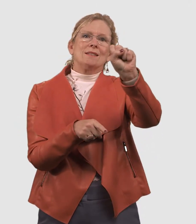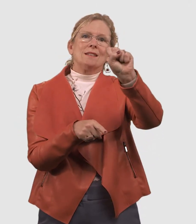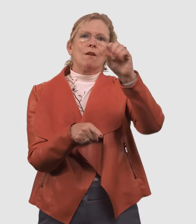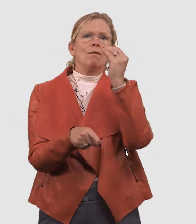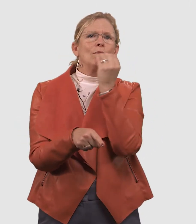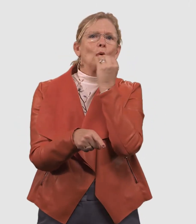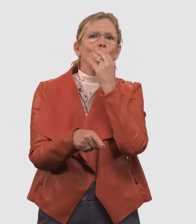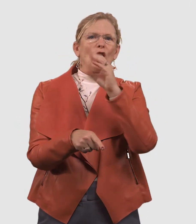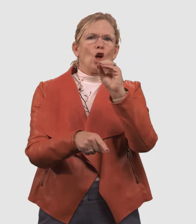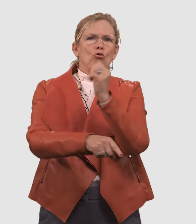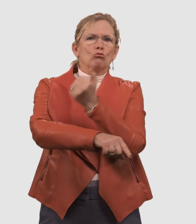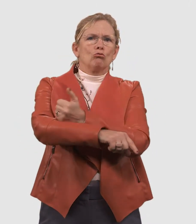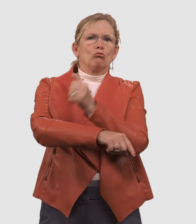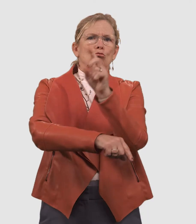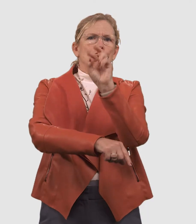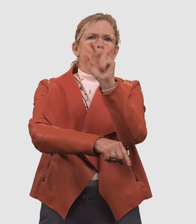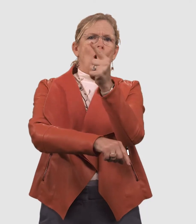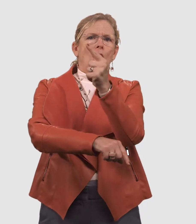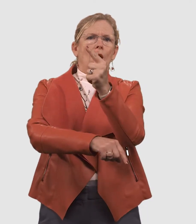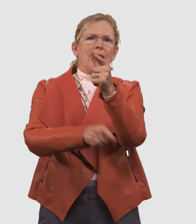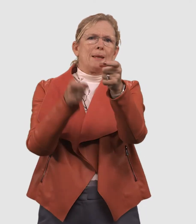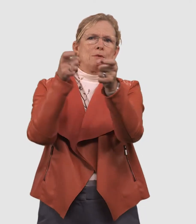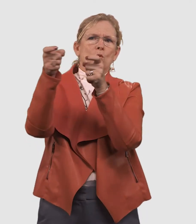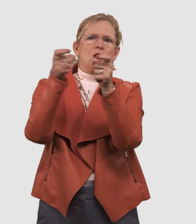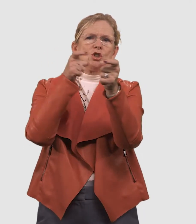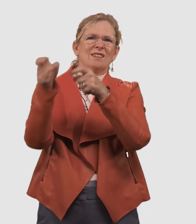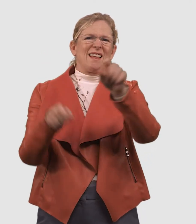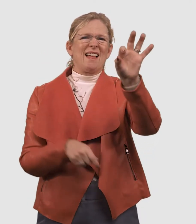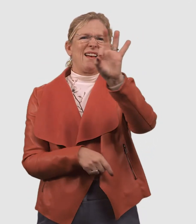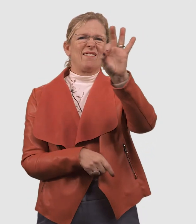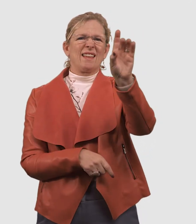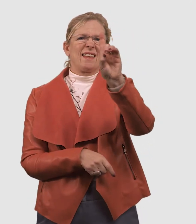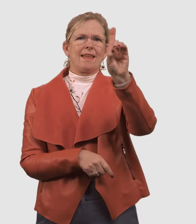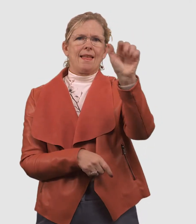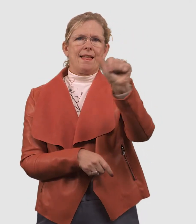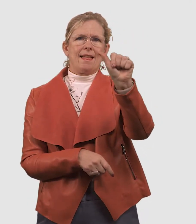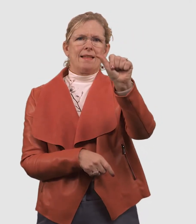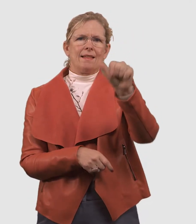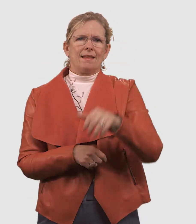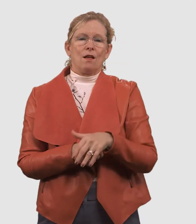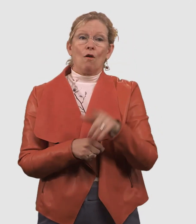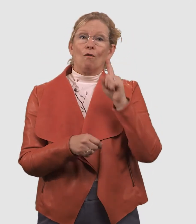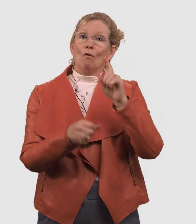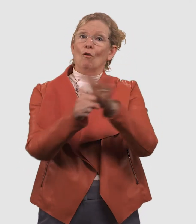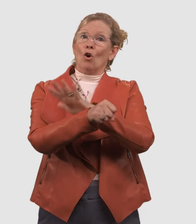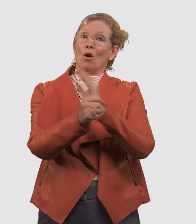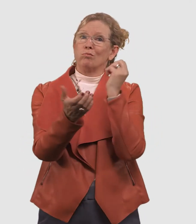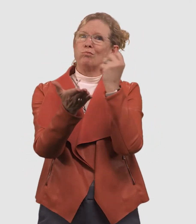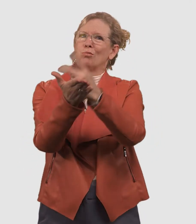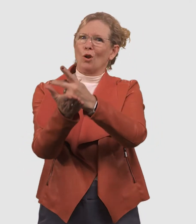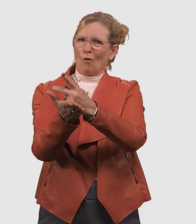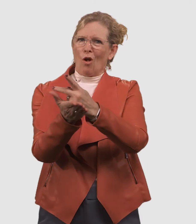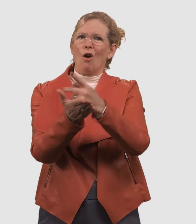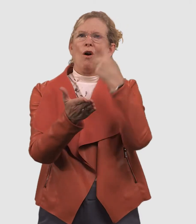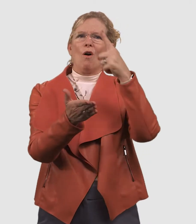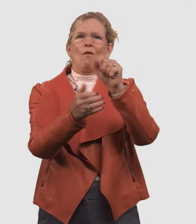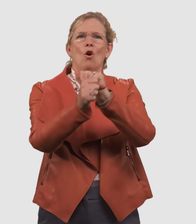The changes are in response to the U.S. Food and Drug Administration’s (FDA)